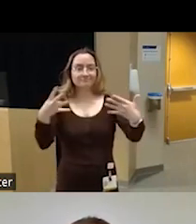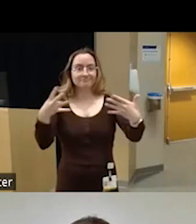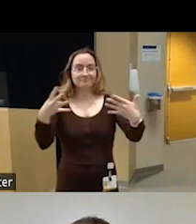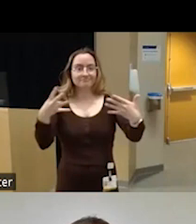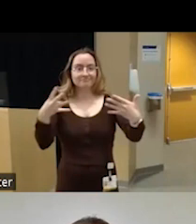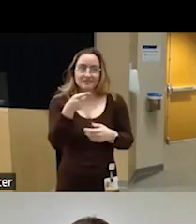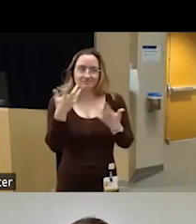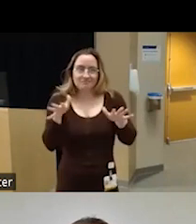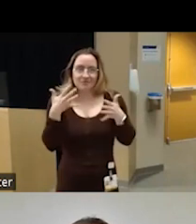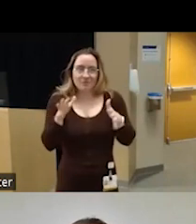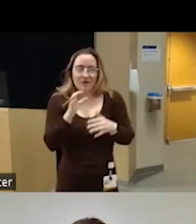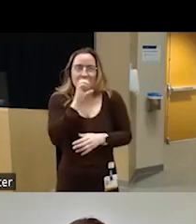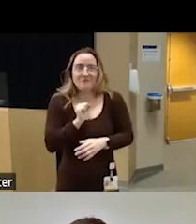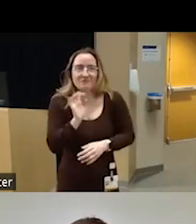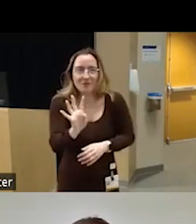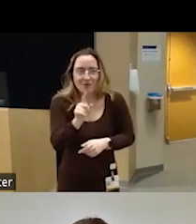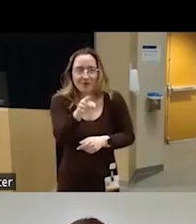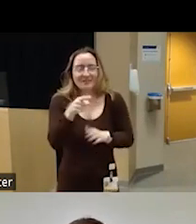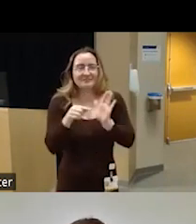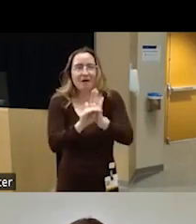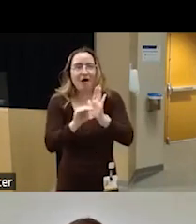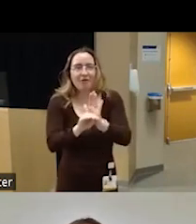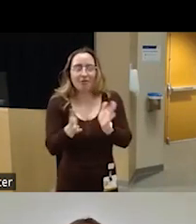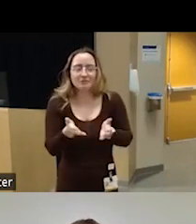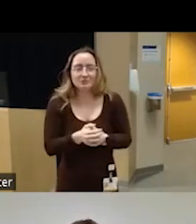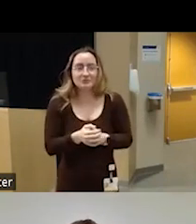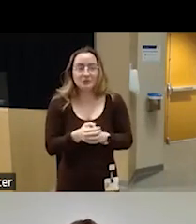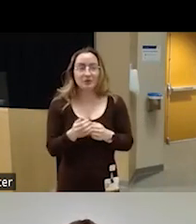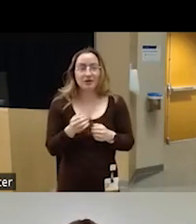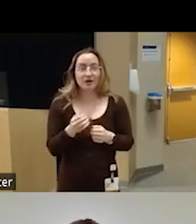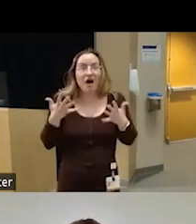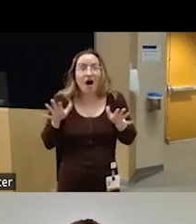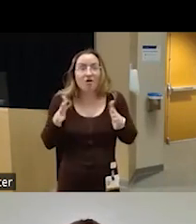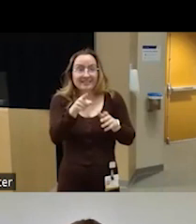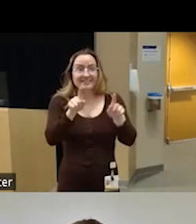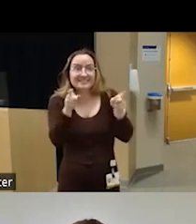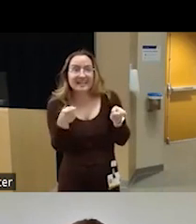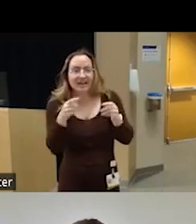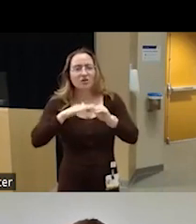how fast time passes. This has been cited. I think almost over a thousand